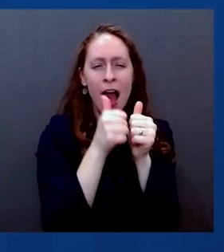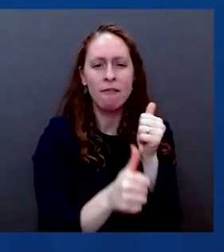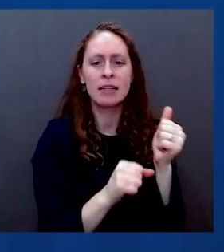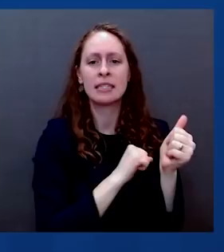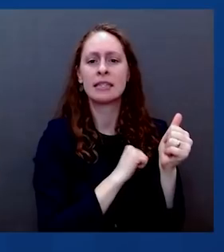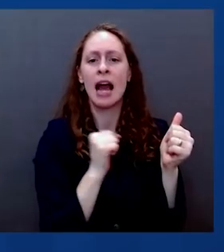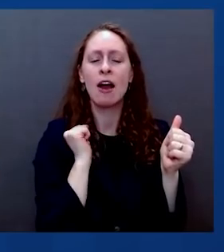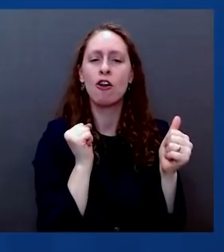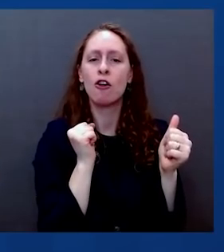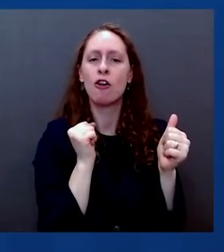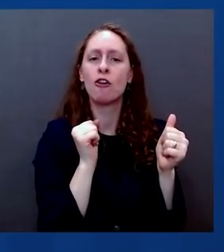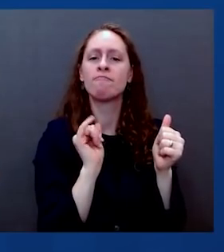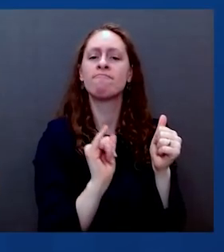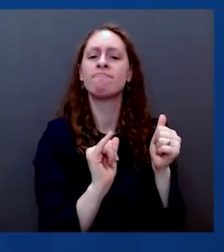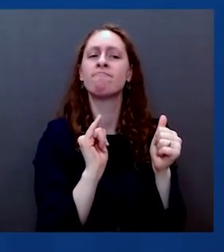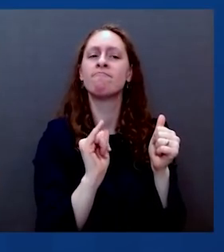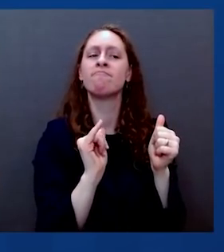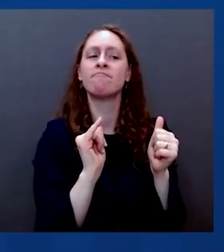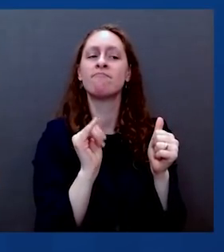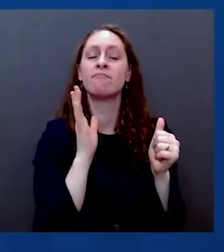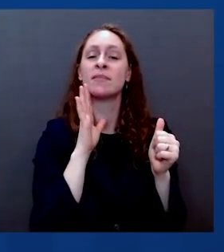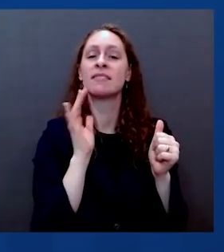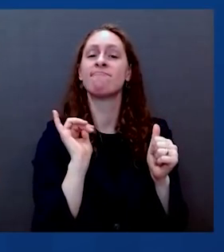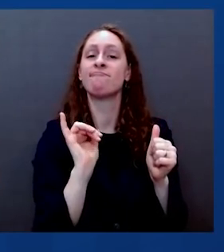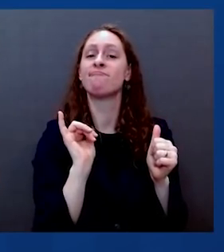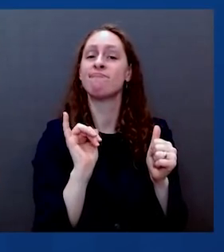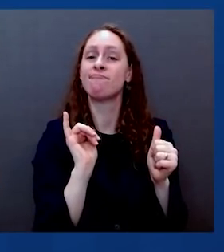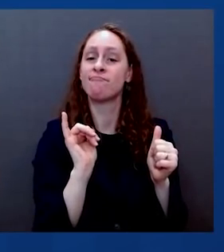There's no escape. So, let's get back to work.